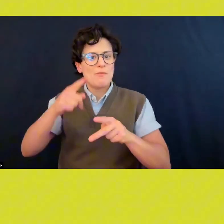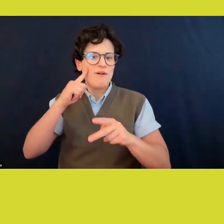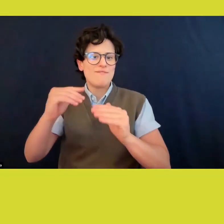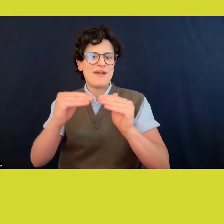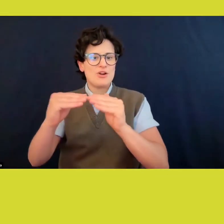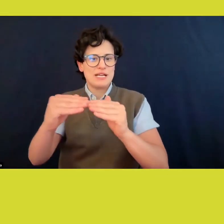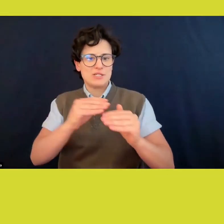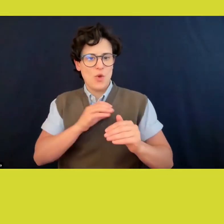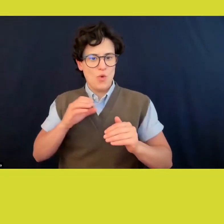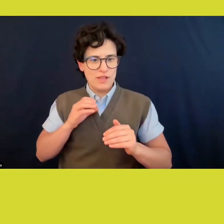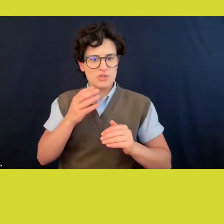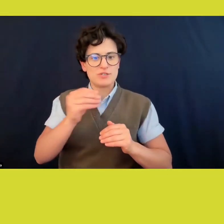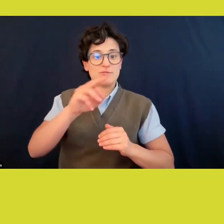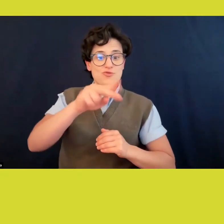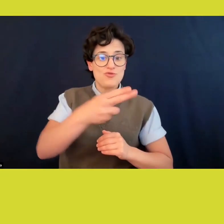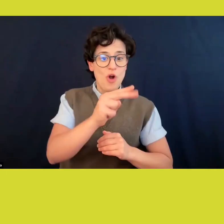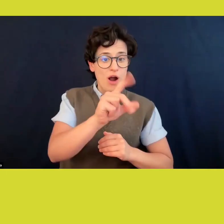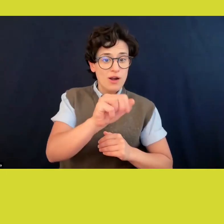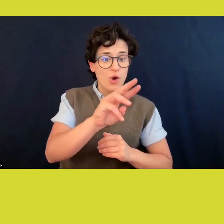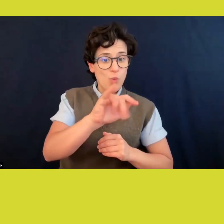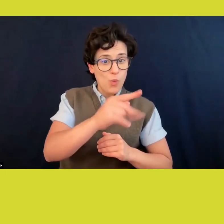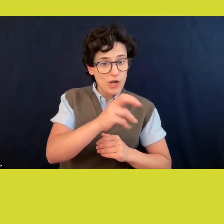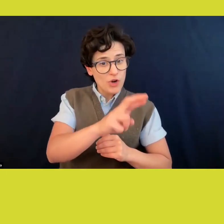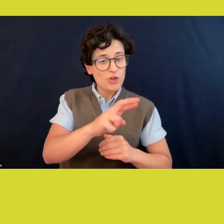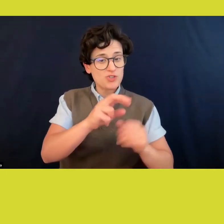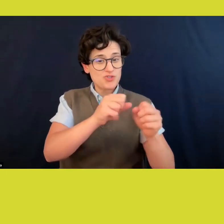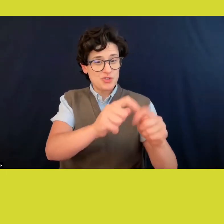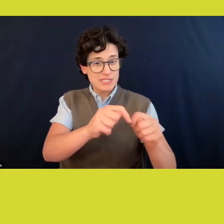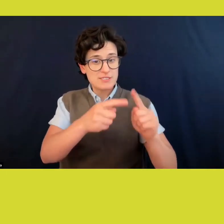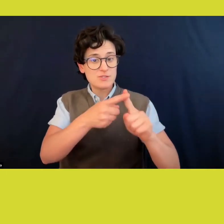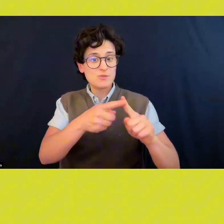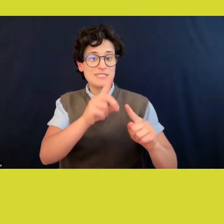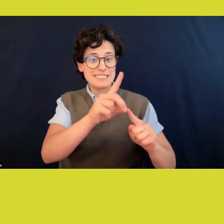Ward 6, Mutual Aid, among other roles.